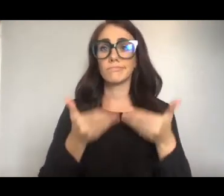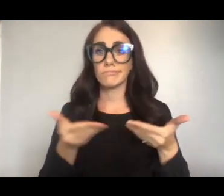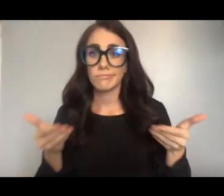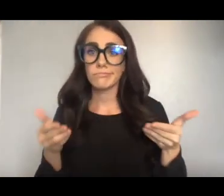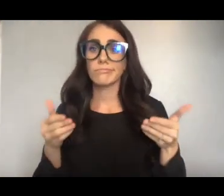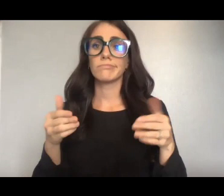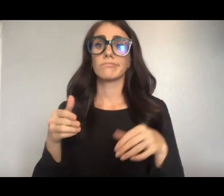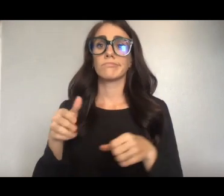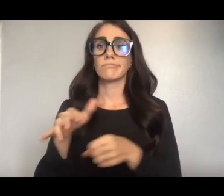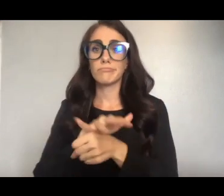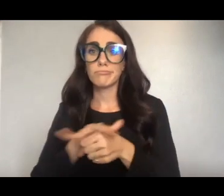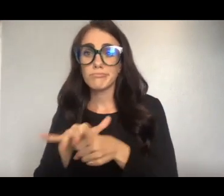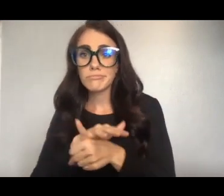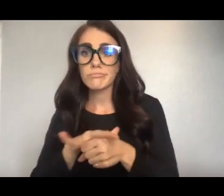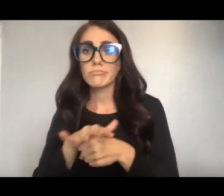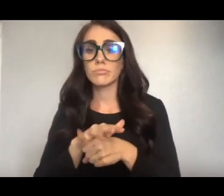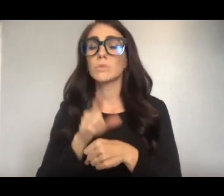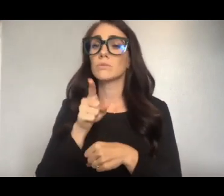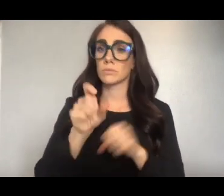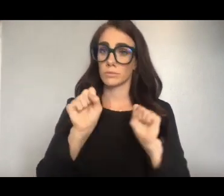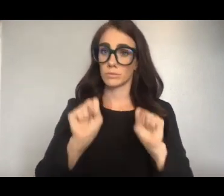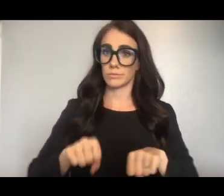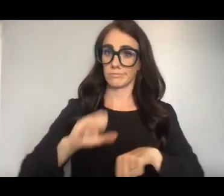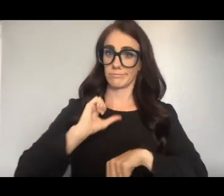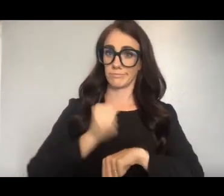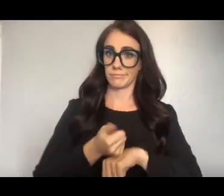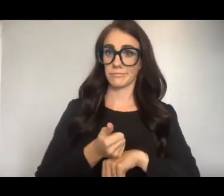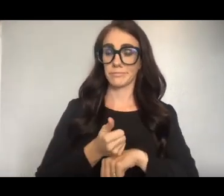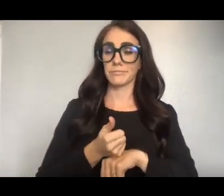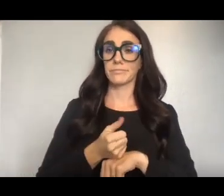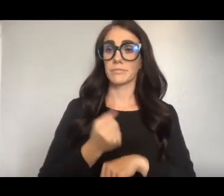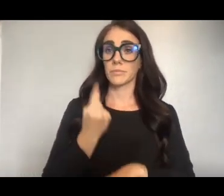there are two people things or places.